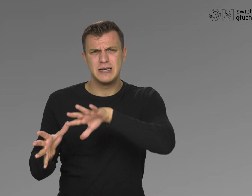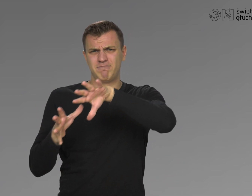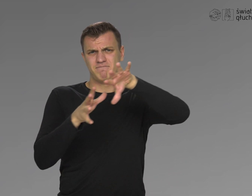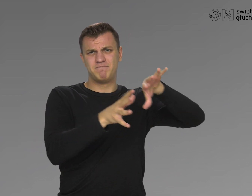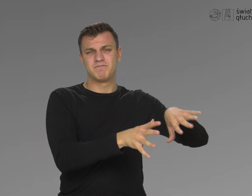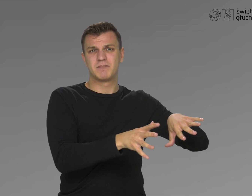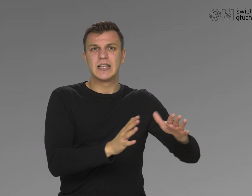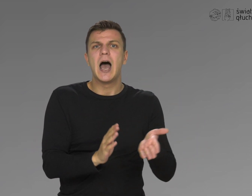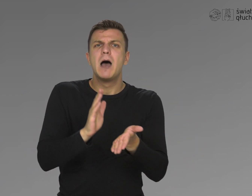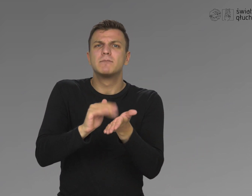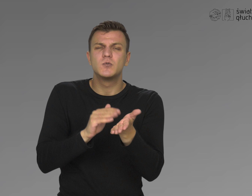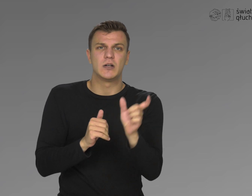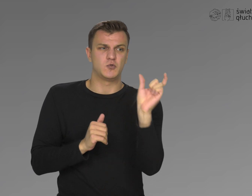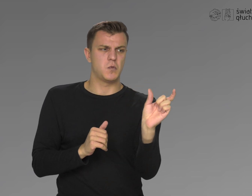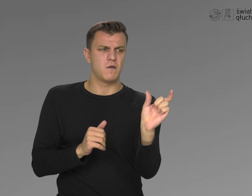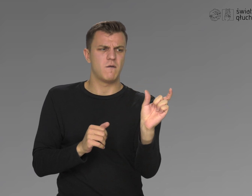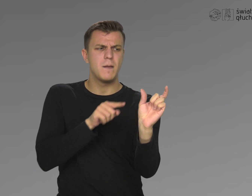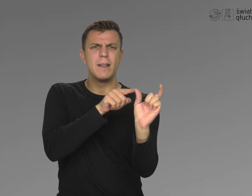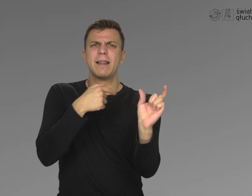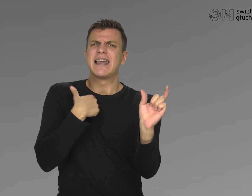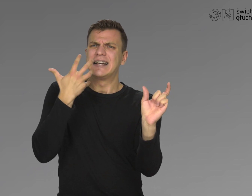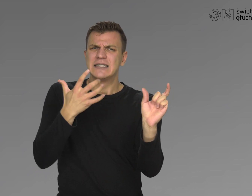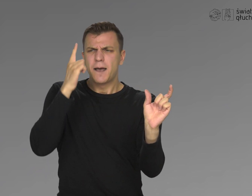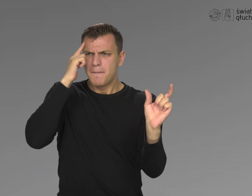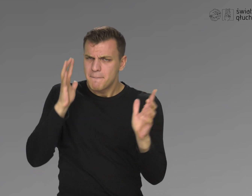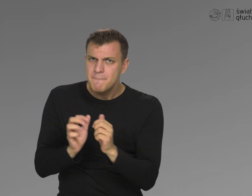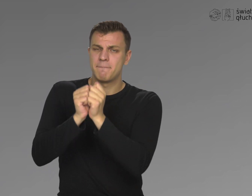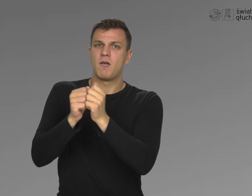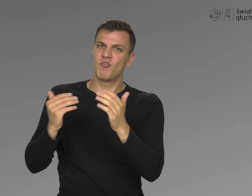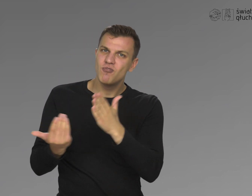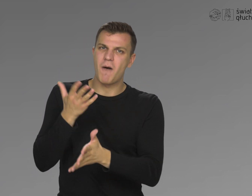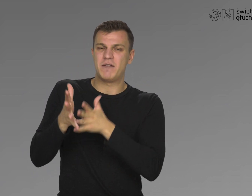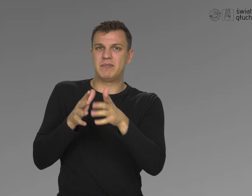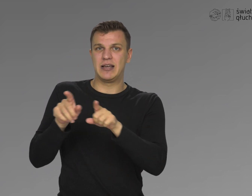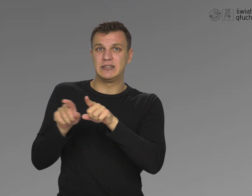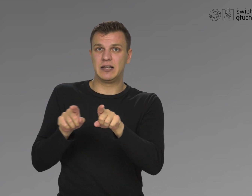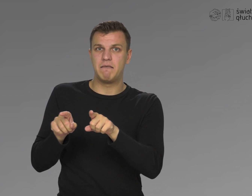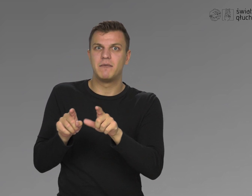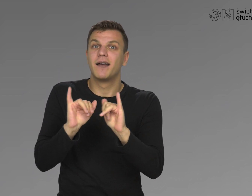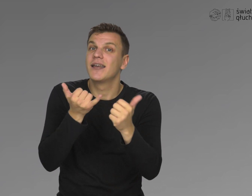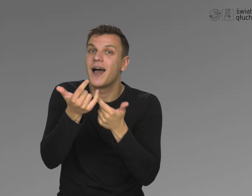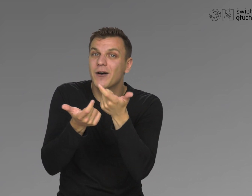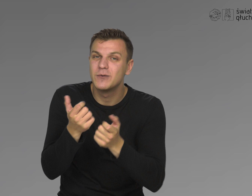Another thing: What if I want (or need) to create a sign for a word? How do I do that?